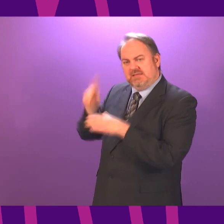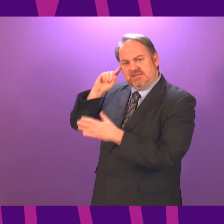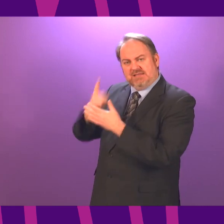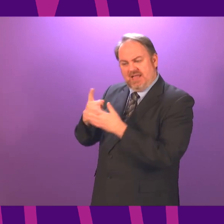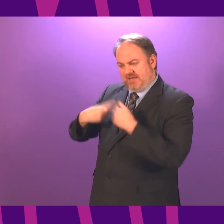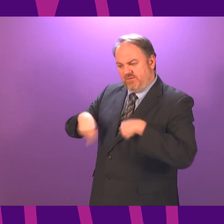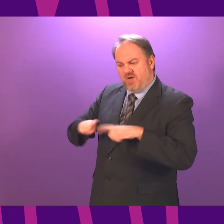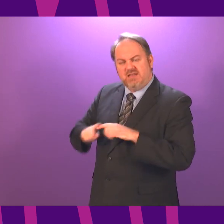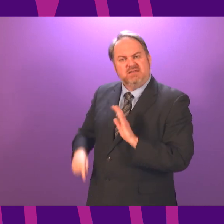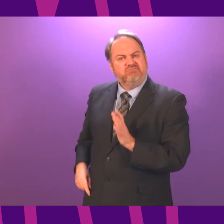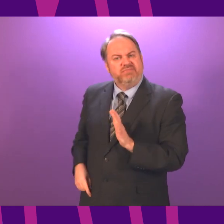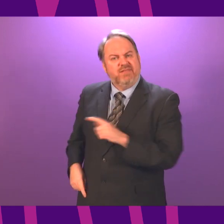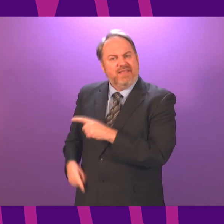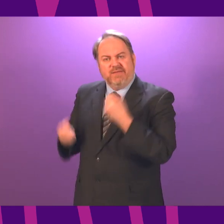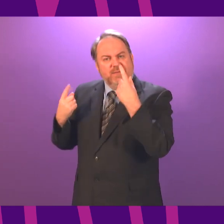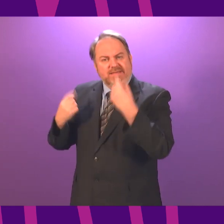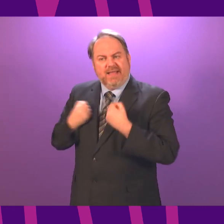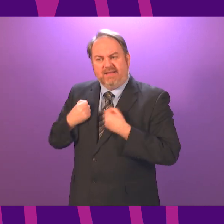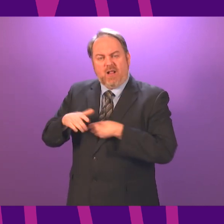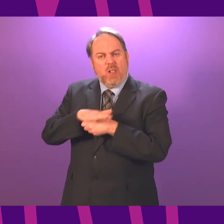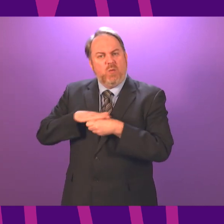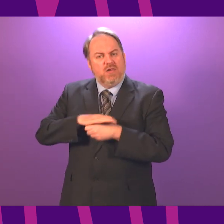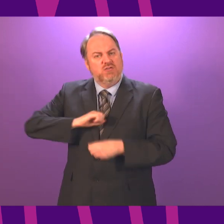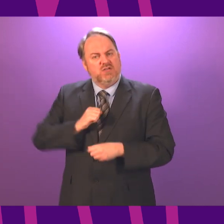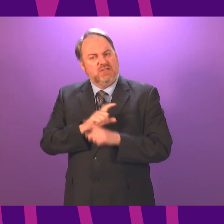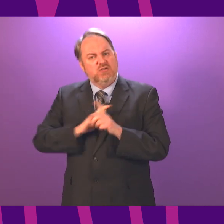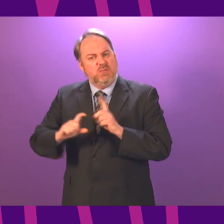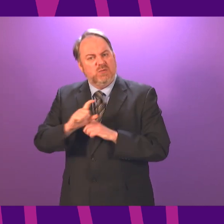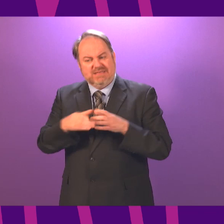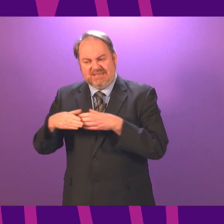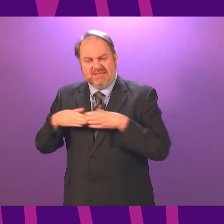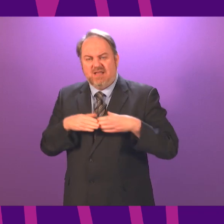needs of the communities concerned. I encourage the UK Government to reconsider its position. John Mason: